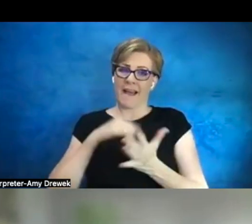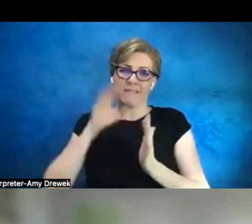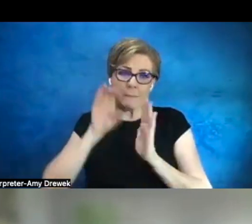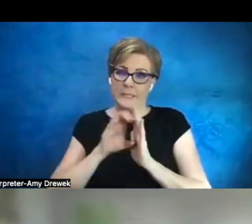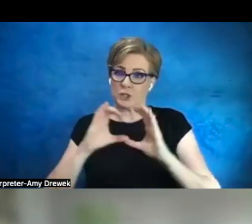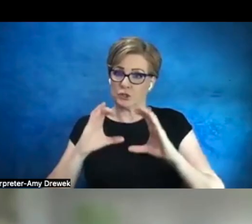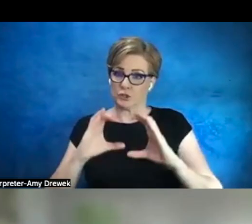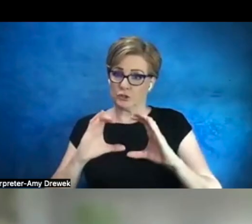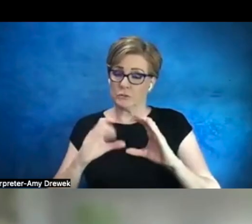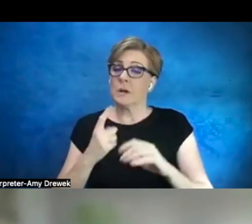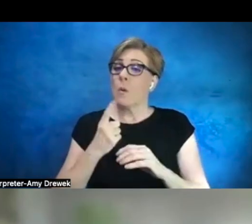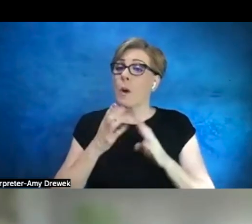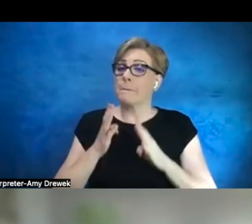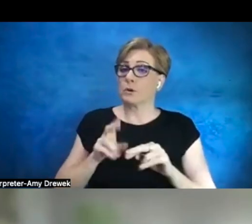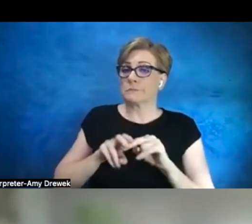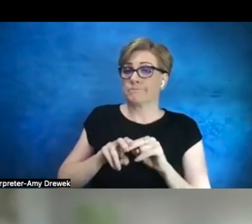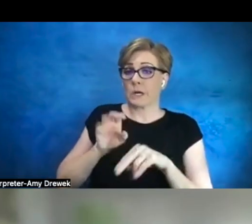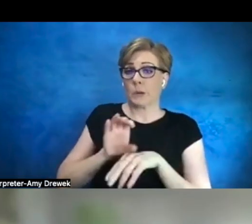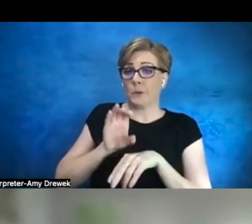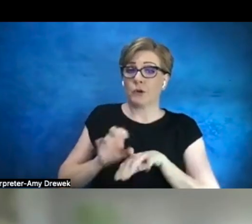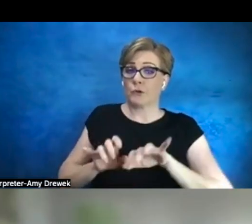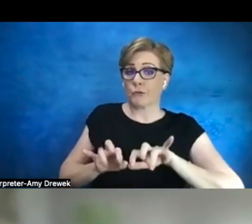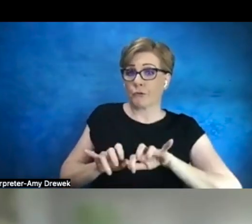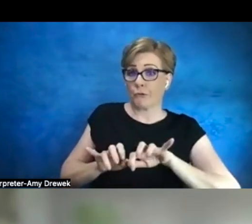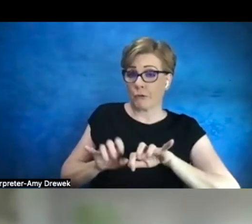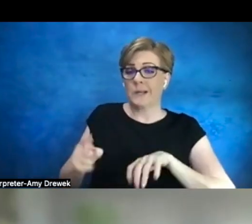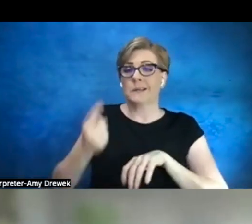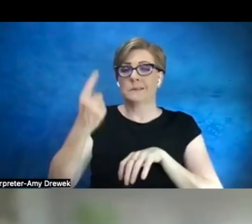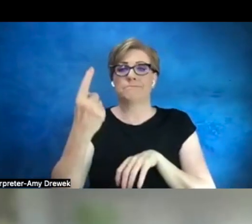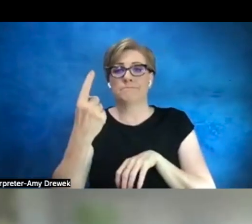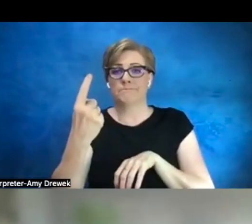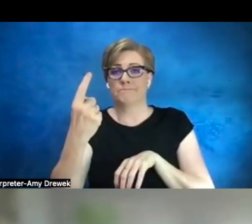sitting at a computer, looks like they're typing, and above them is another person